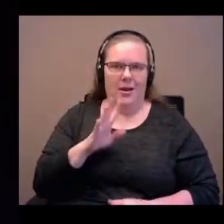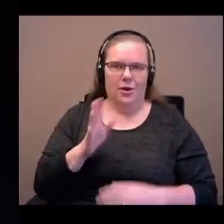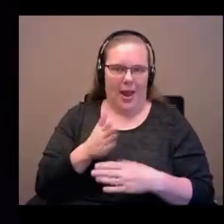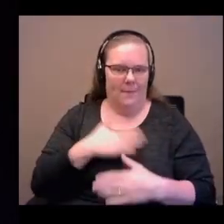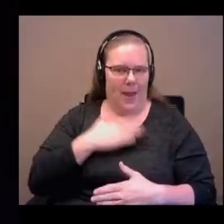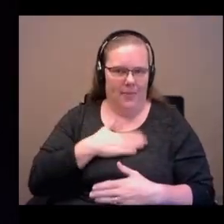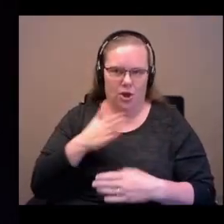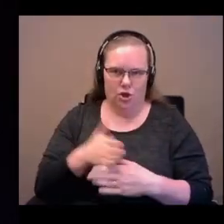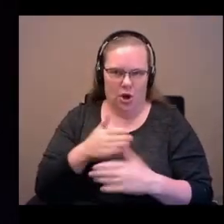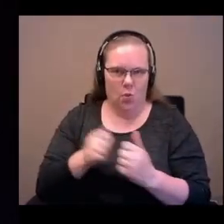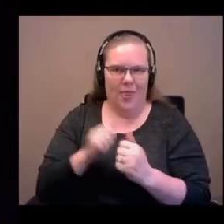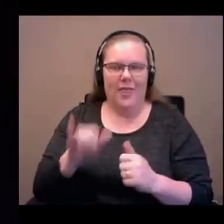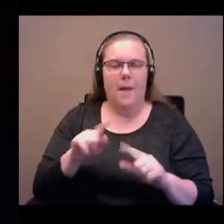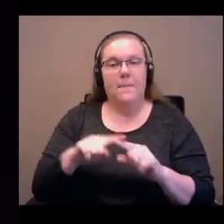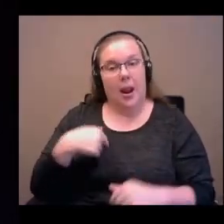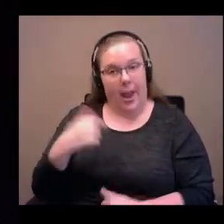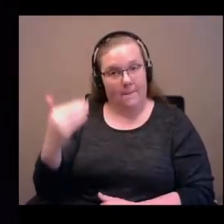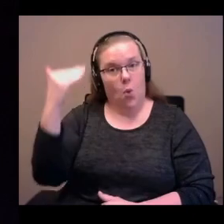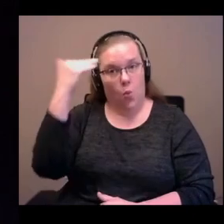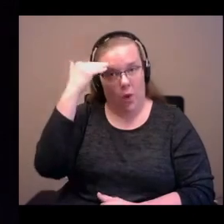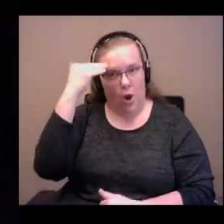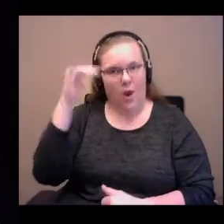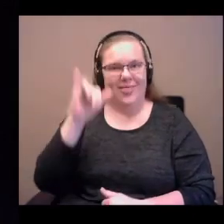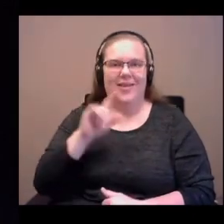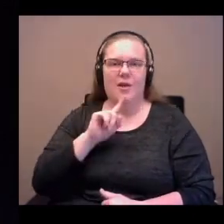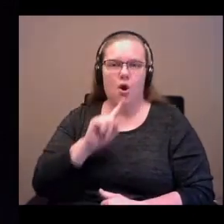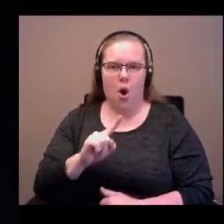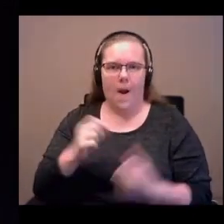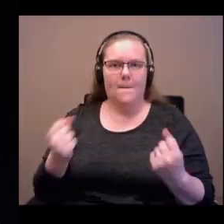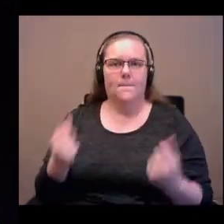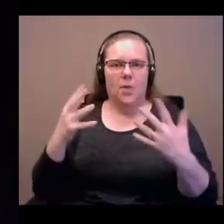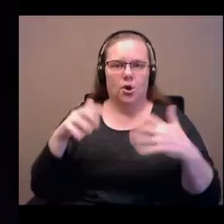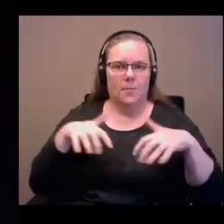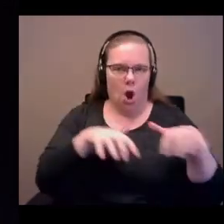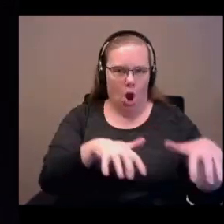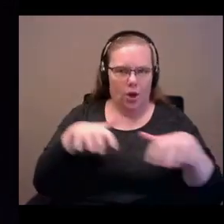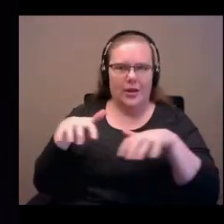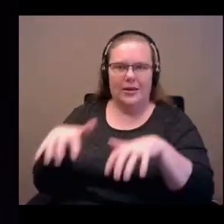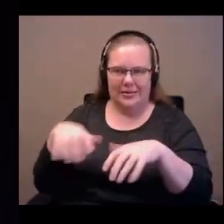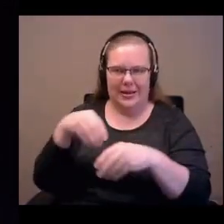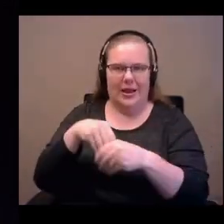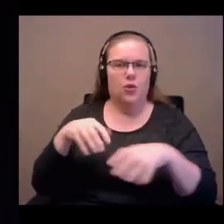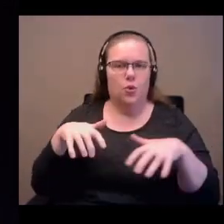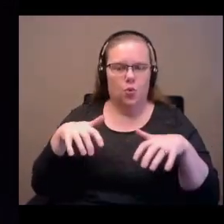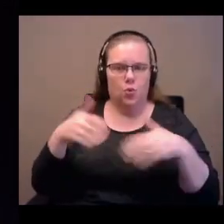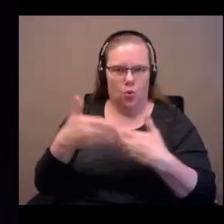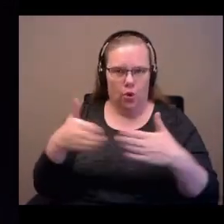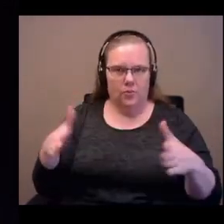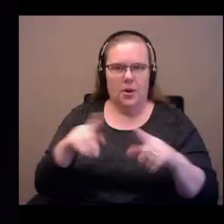I am aware that there are multiple audiences in rooms, and part of our job is not just to convince